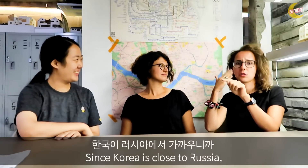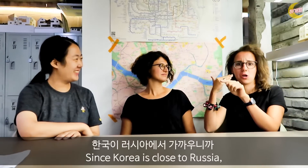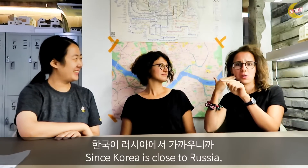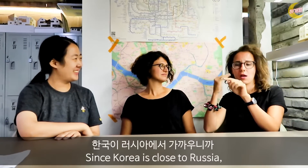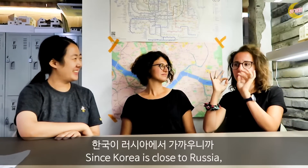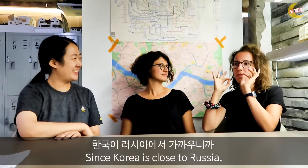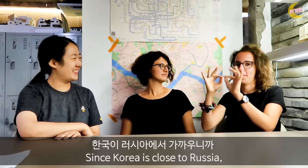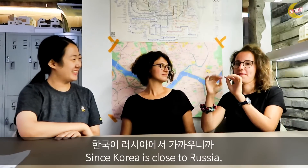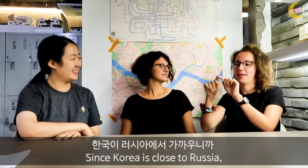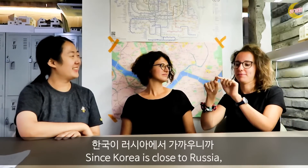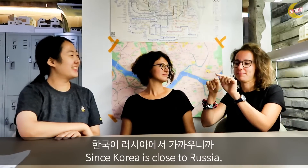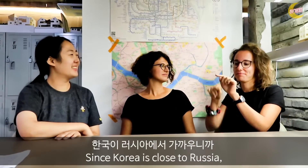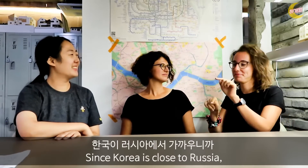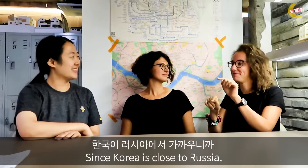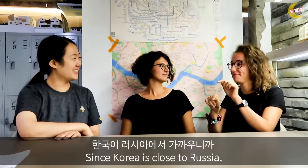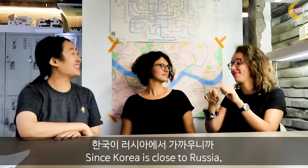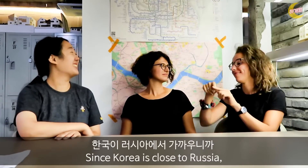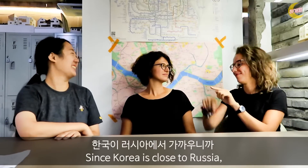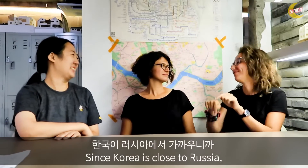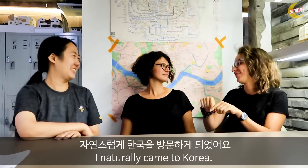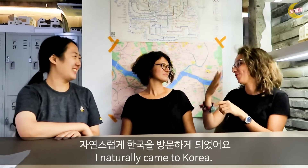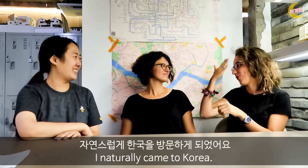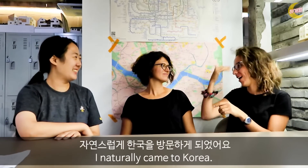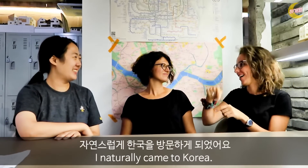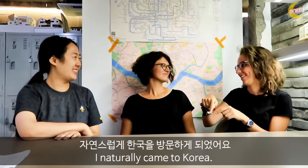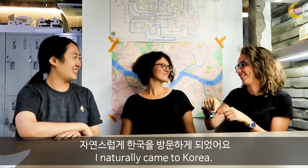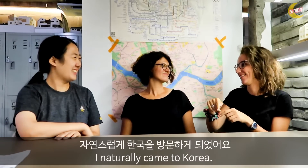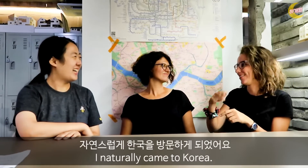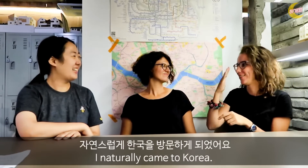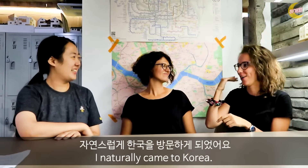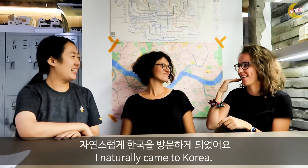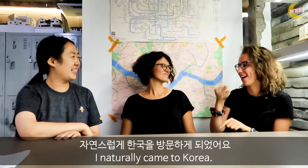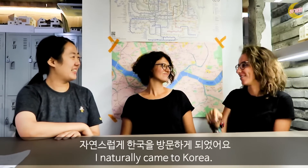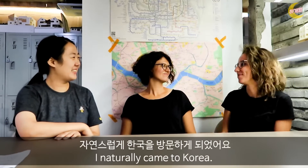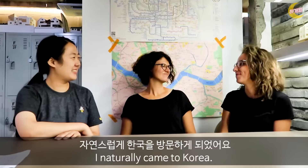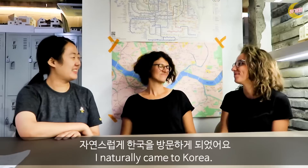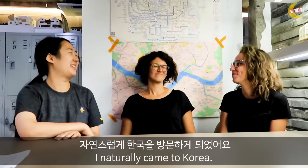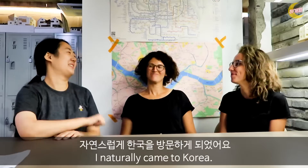Since Korea is close to Russia, I naturally came to Korea.